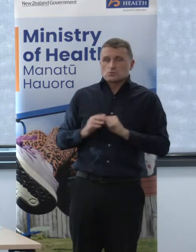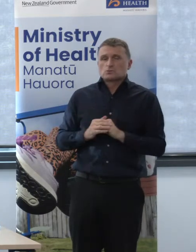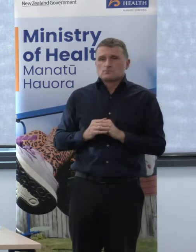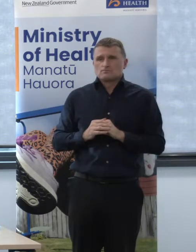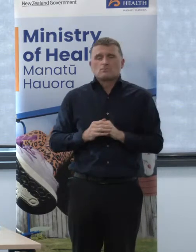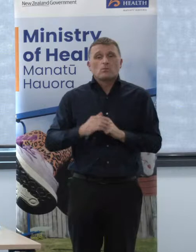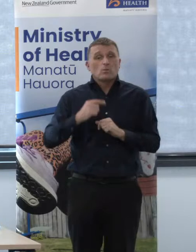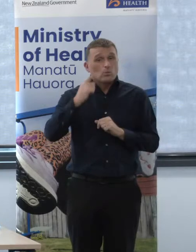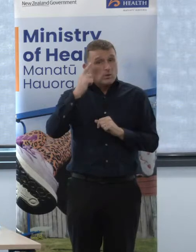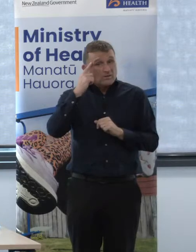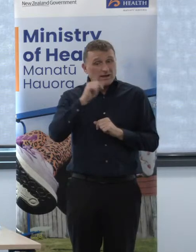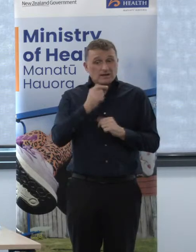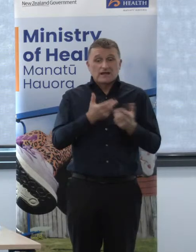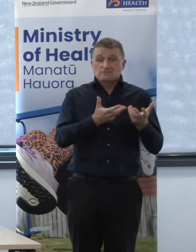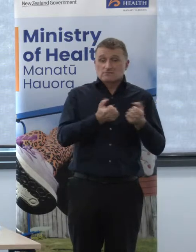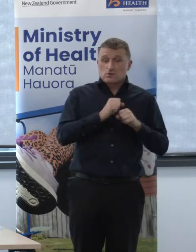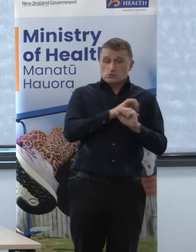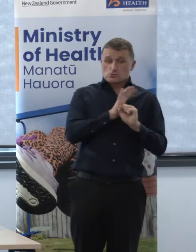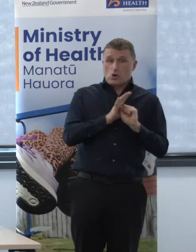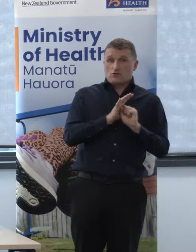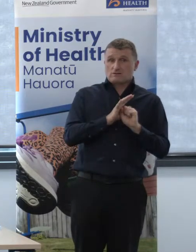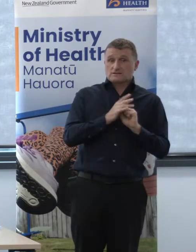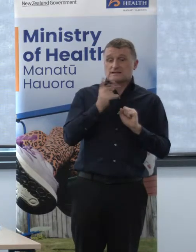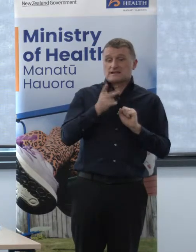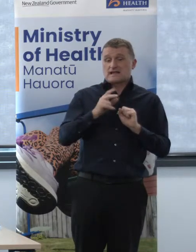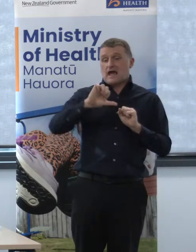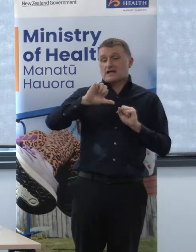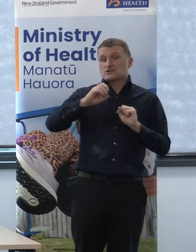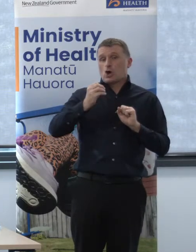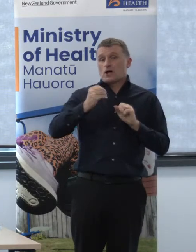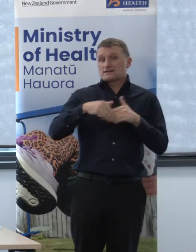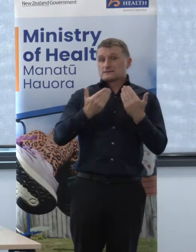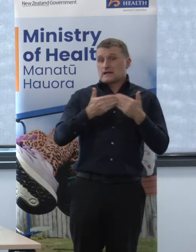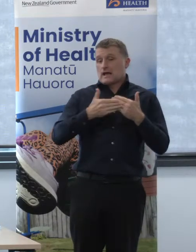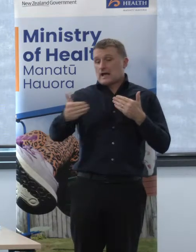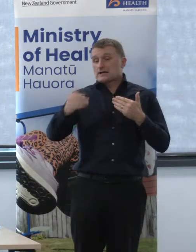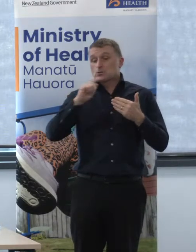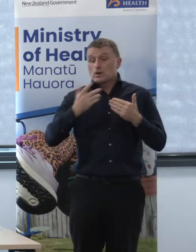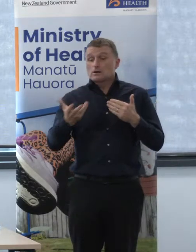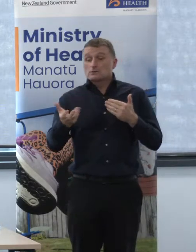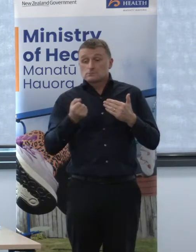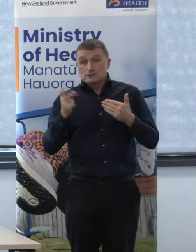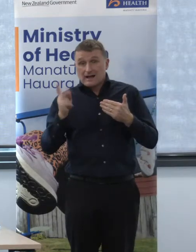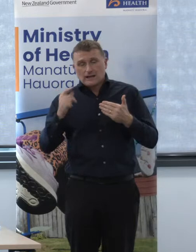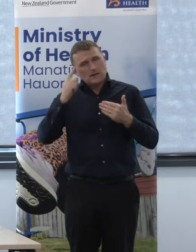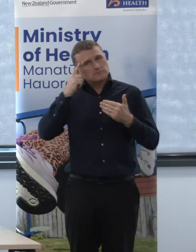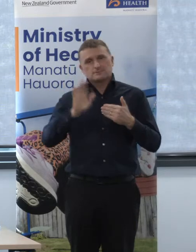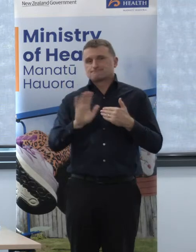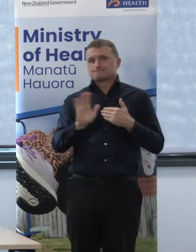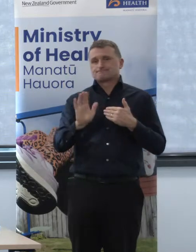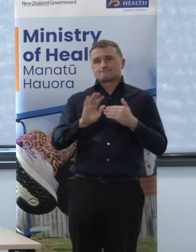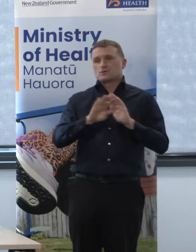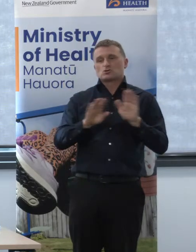feel that it is quite unlikely that there will be a repeat